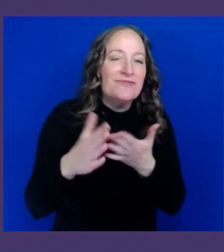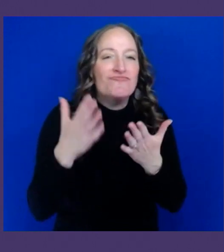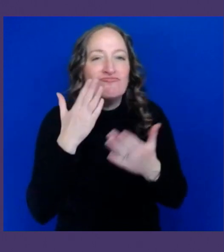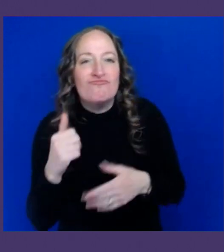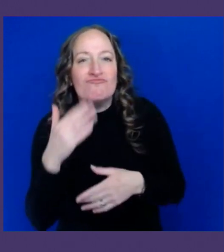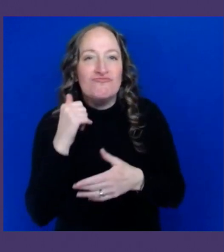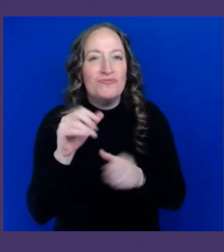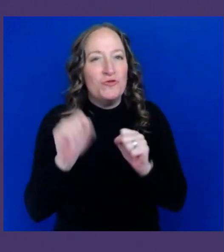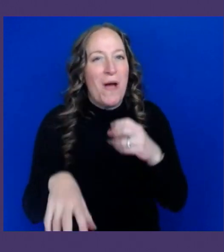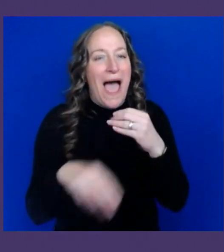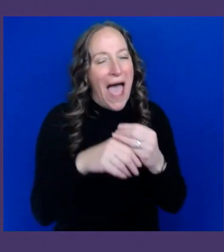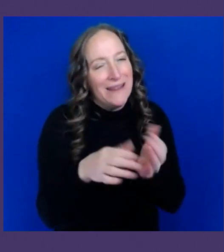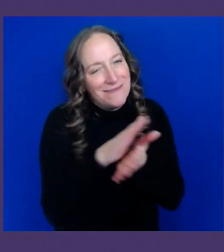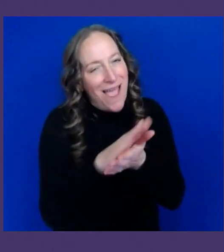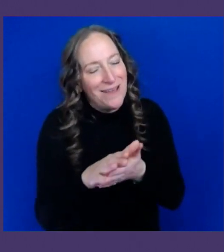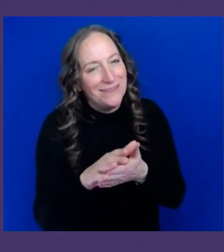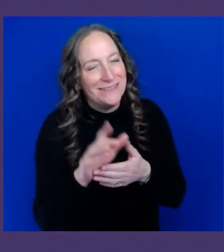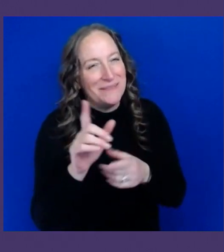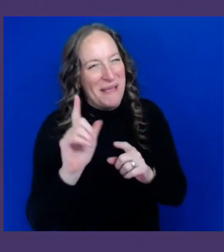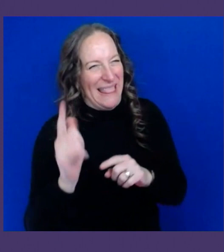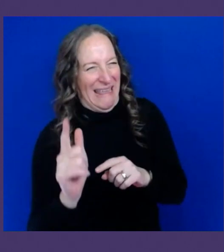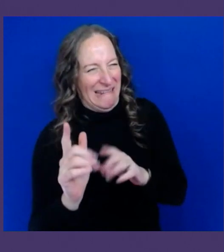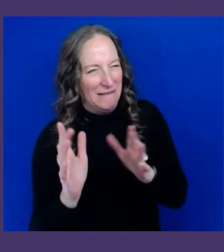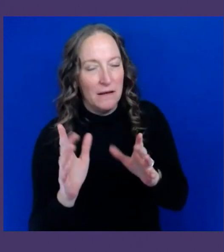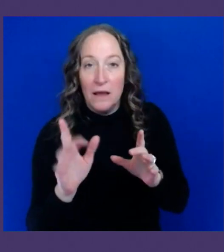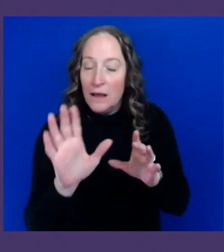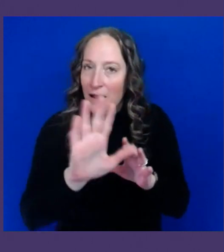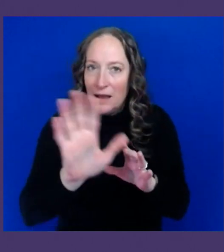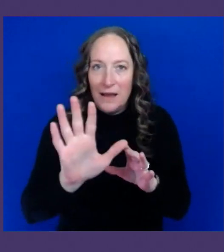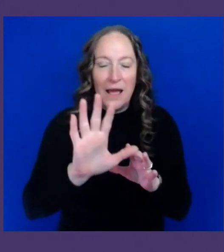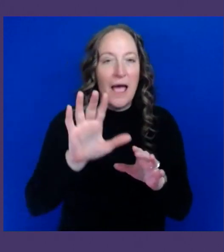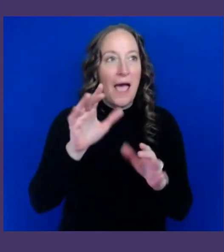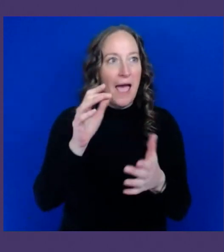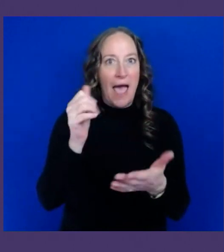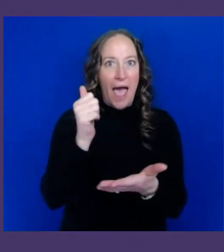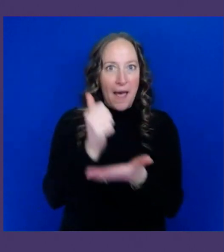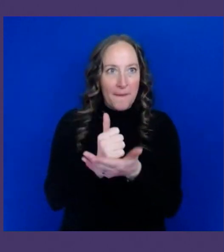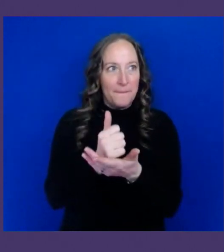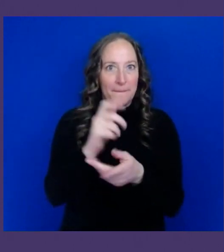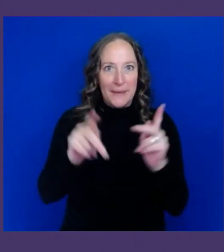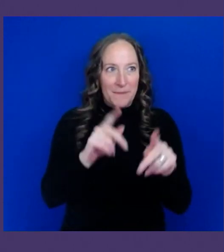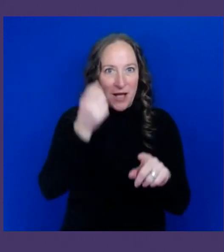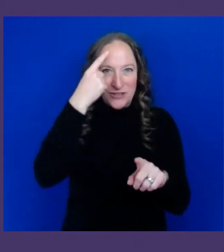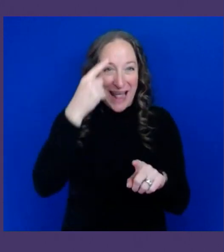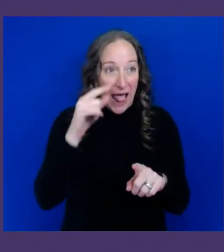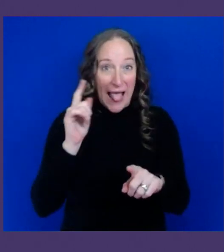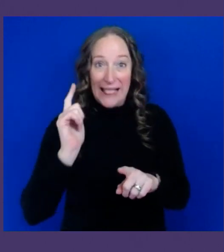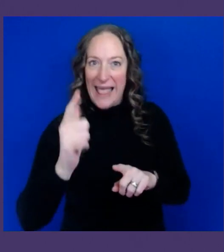It's really about helping people understand that, no, it's none of those things.